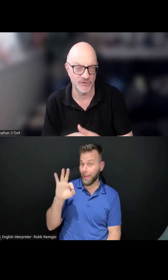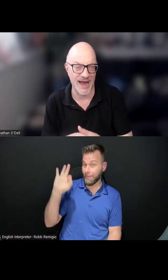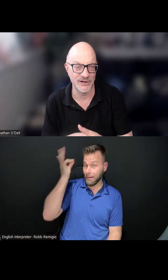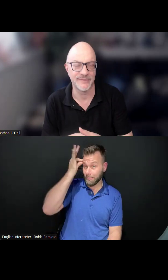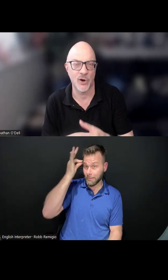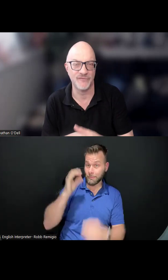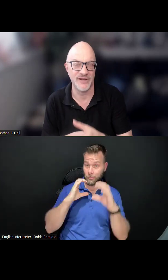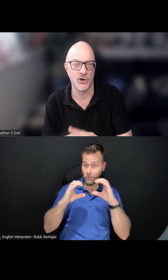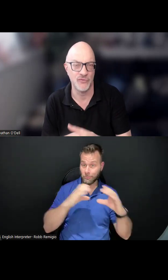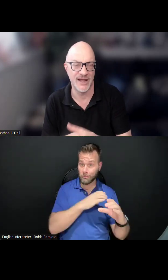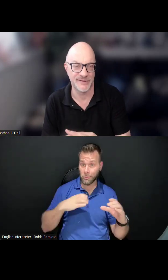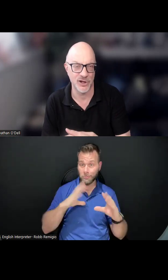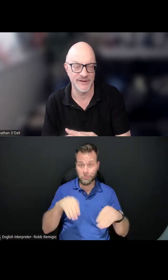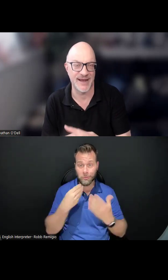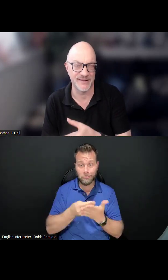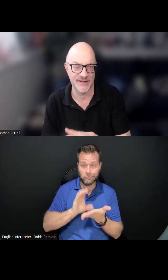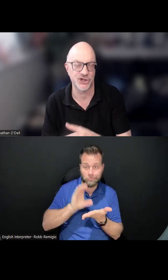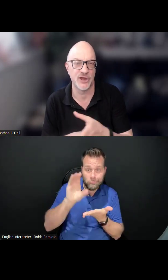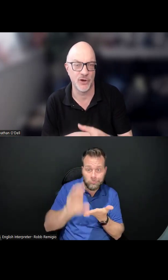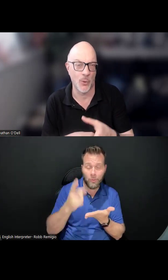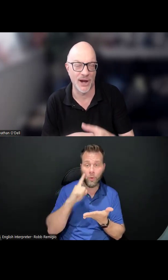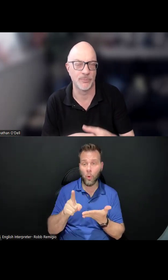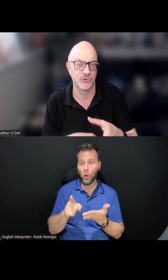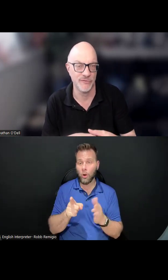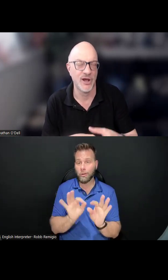communications Commission funds the providers of Video Relay